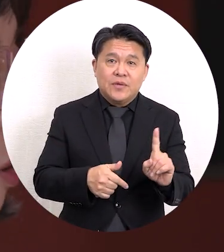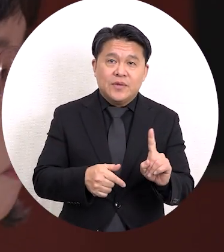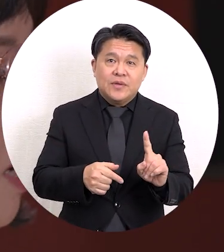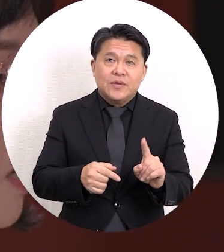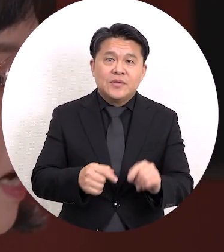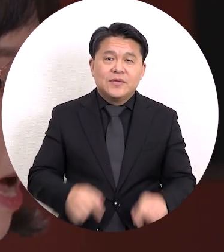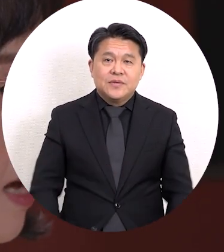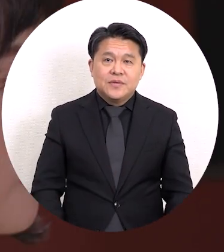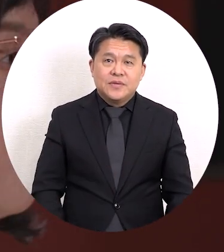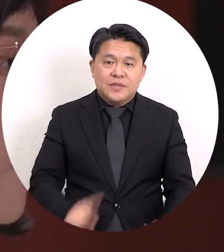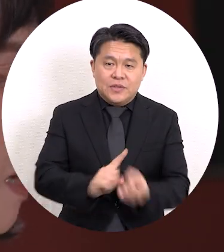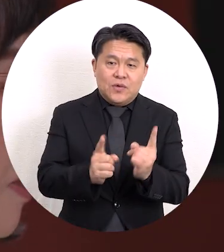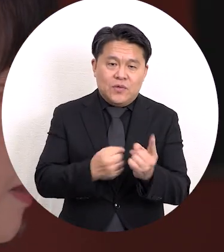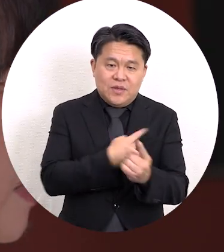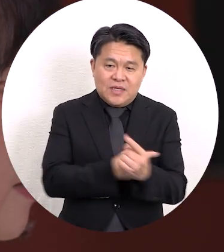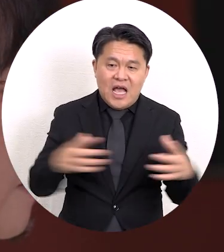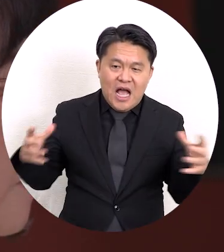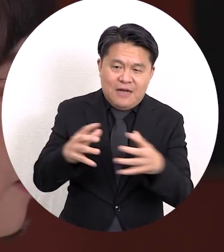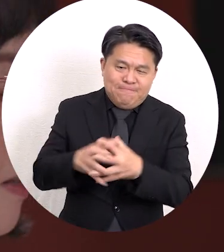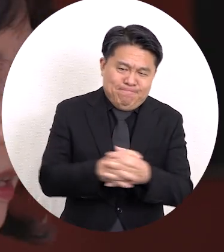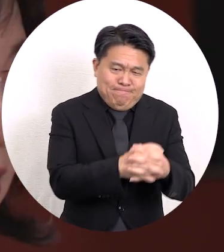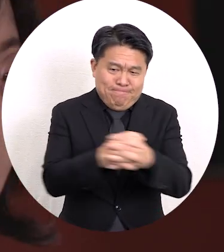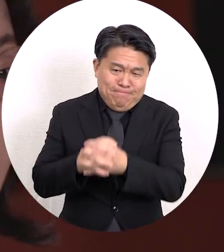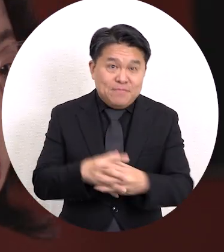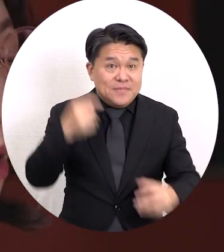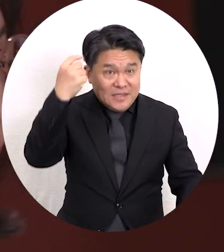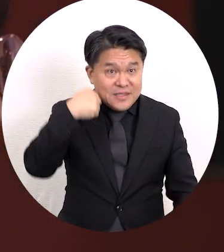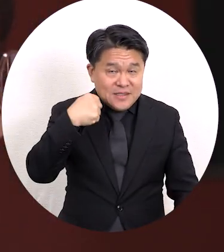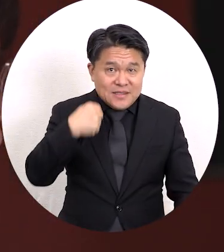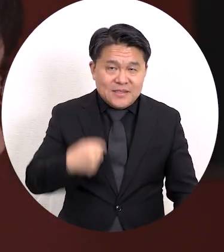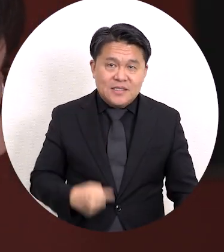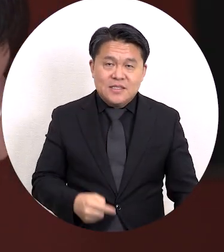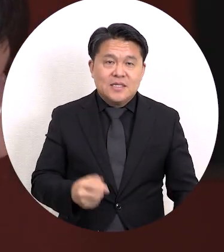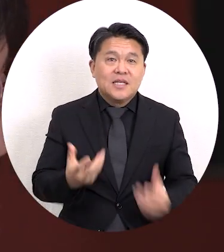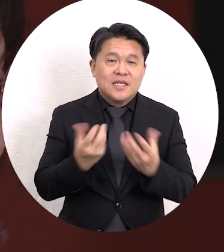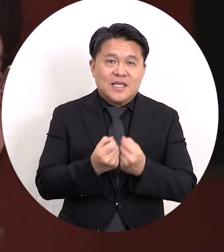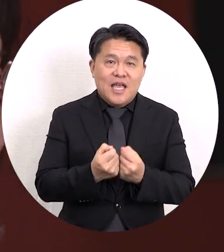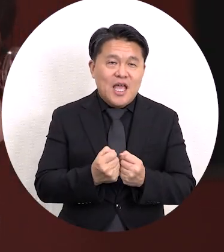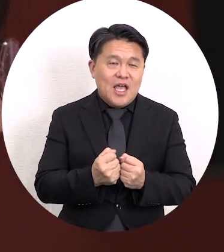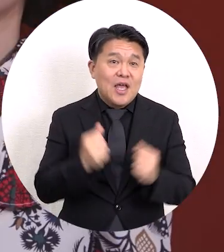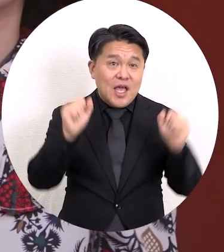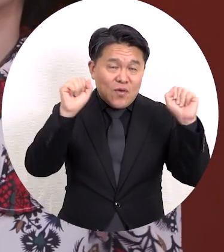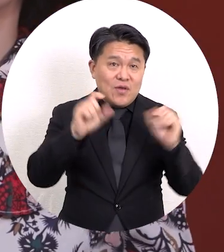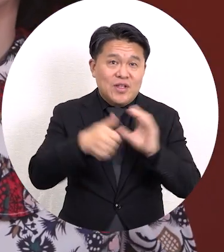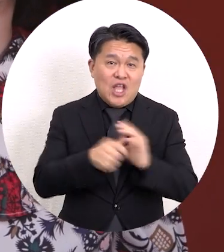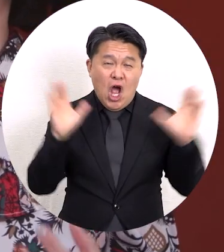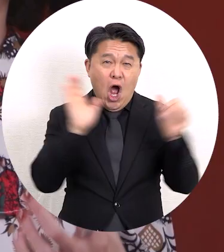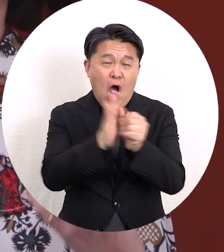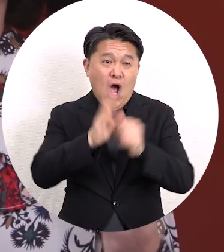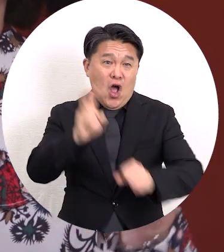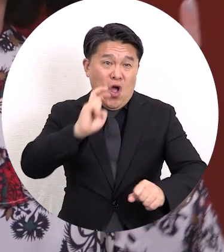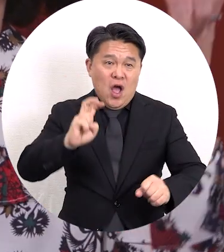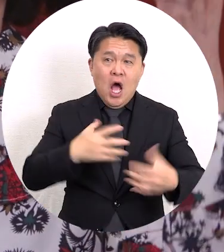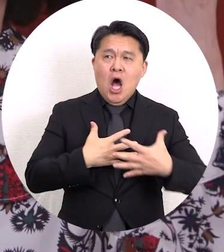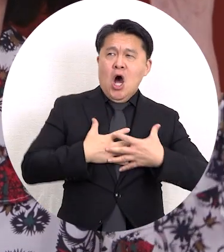it creates a strong sense of unity. Think of a cheerleading song, for example. It creates a sense of grandeur and excitement.